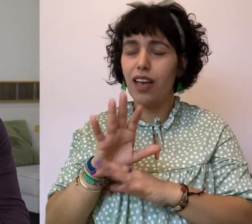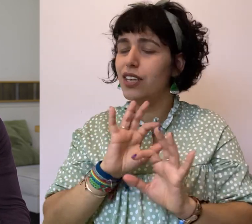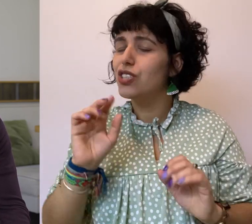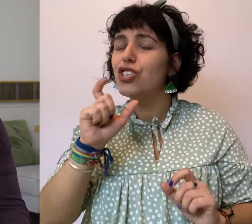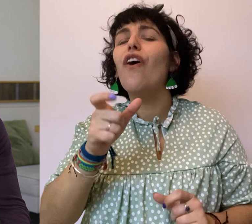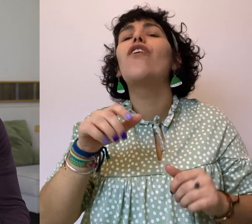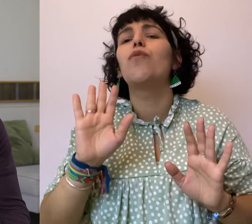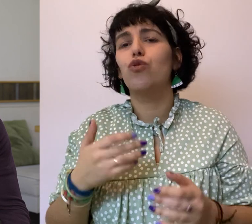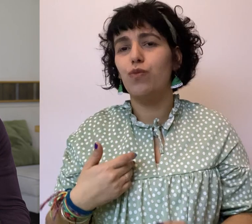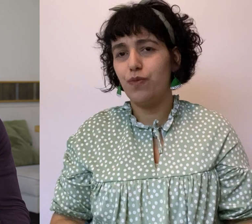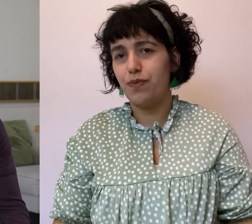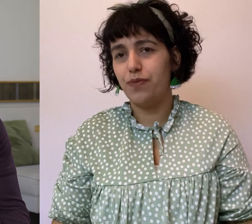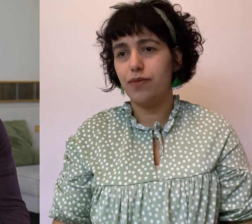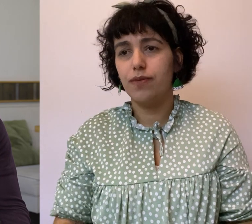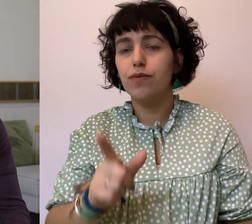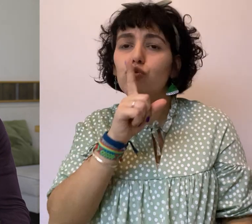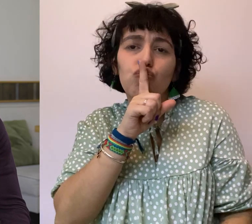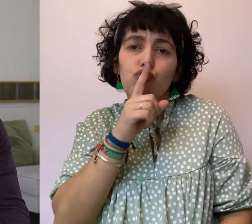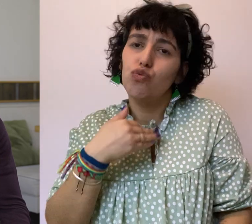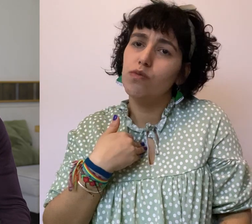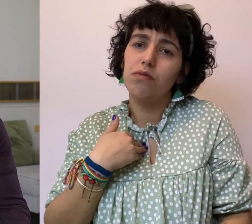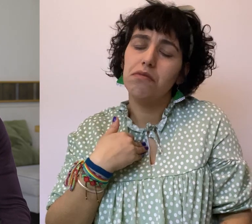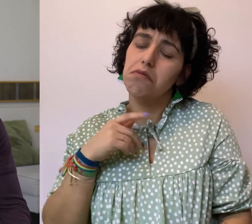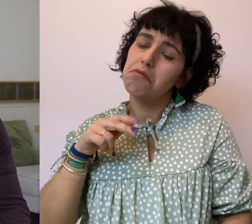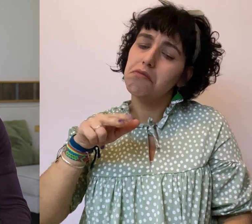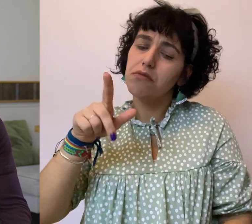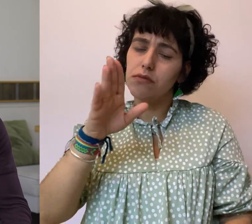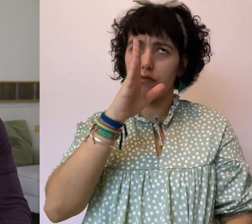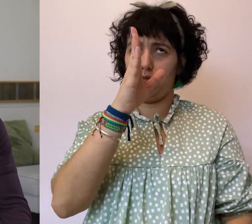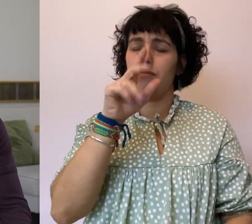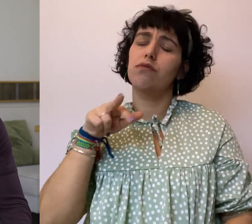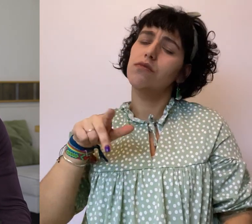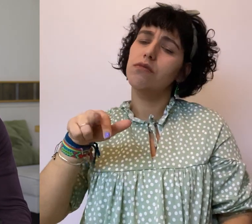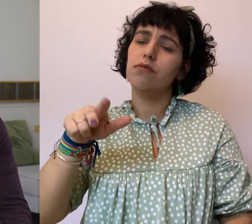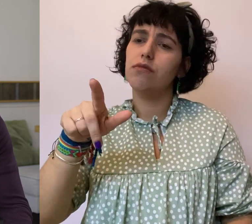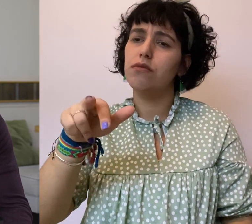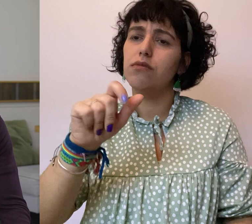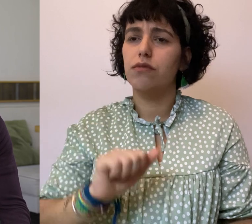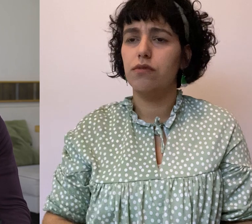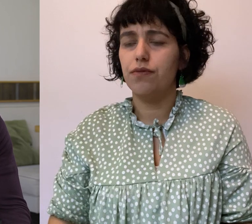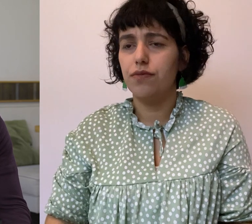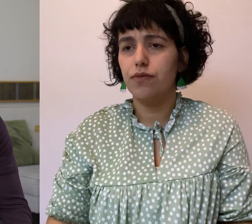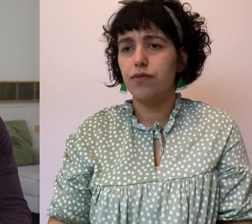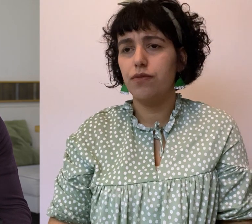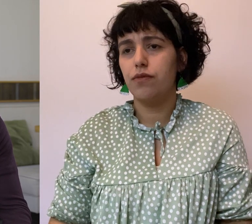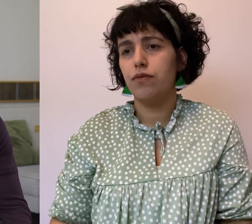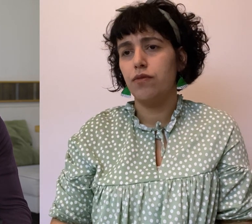you address them as another party. I was trying to find a solution that way. I was not answering. I was quiet, I was walking straight.